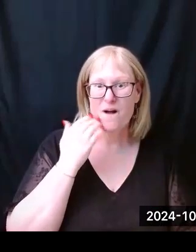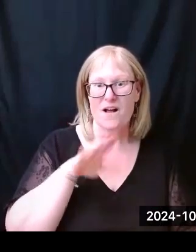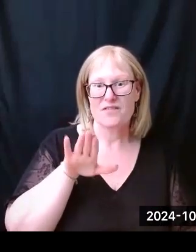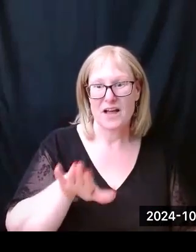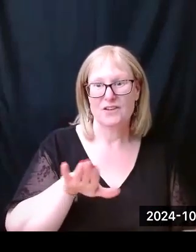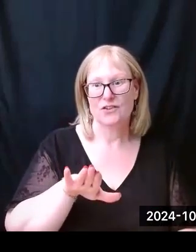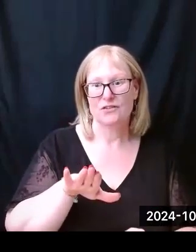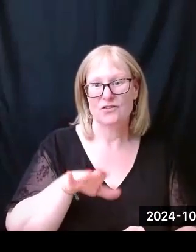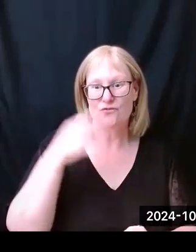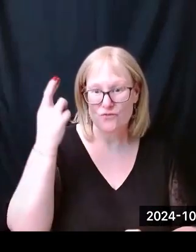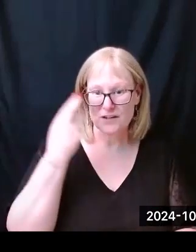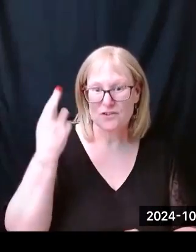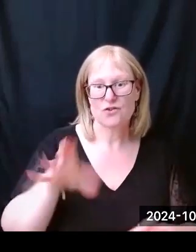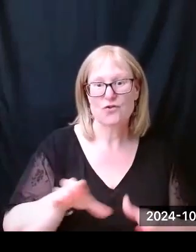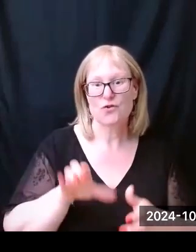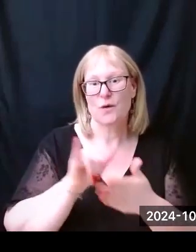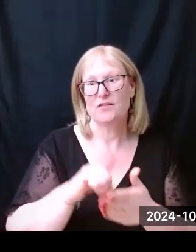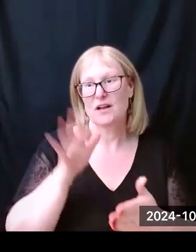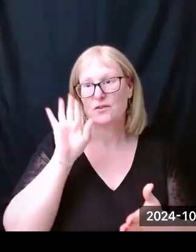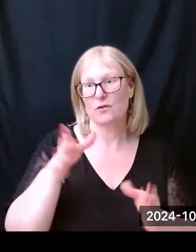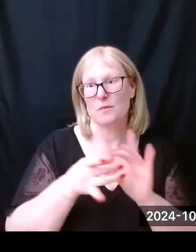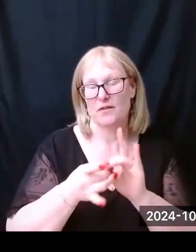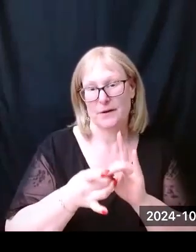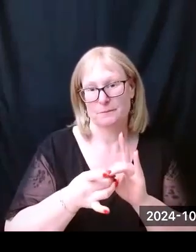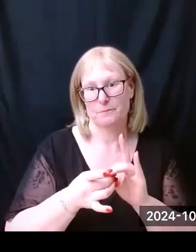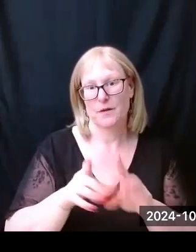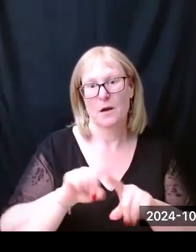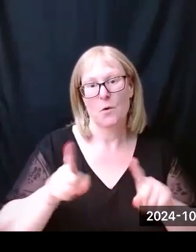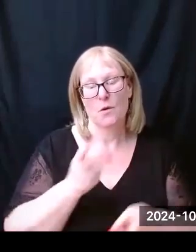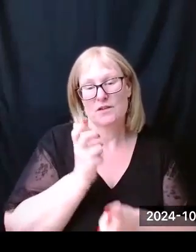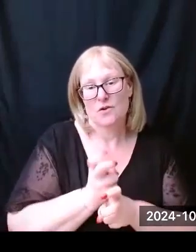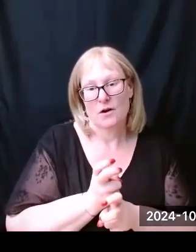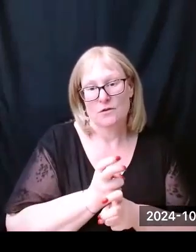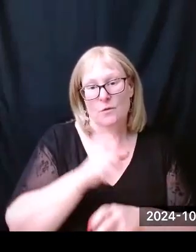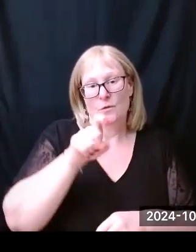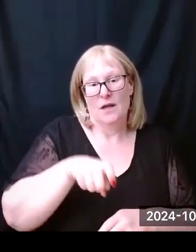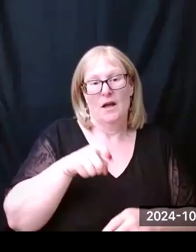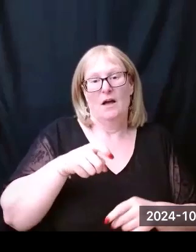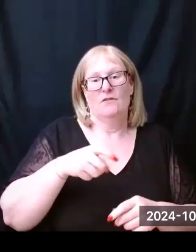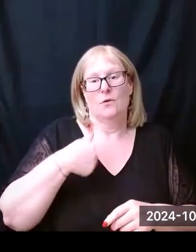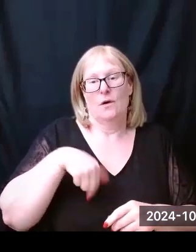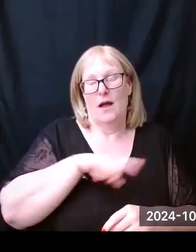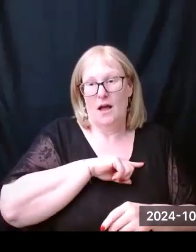So what's hard is we have to change our behavior to get the desired relationship.